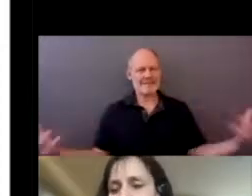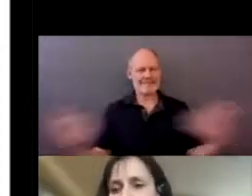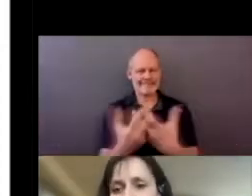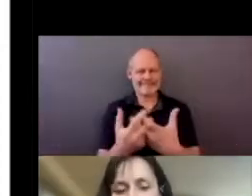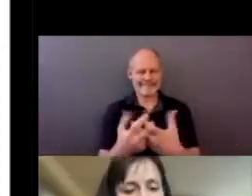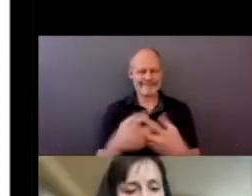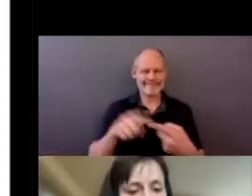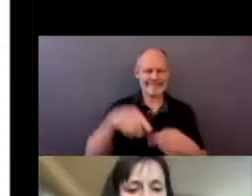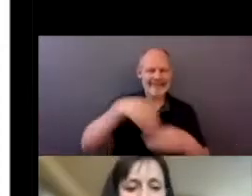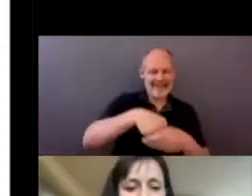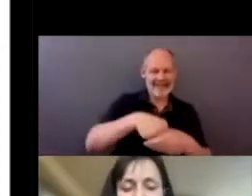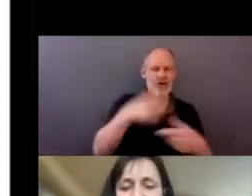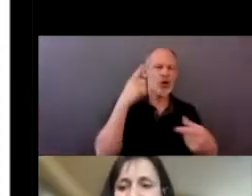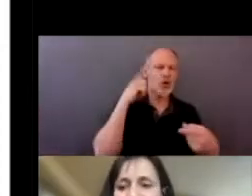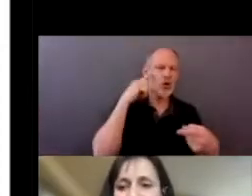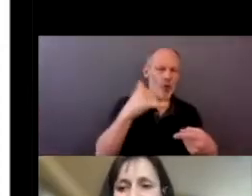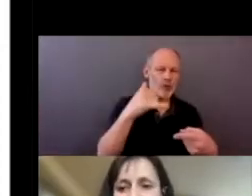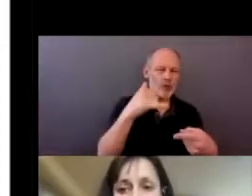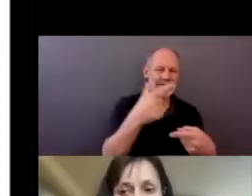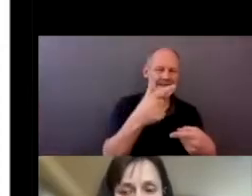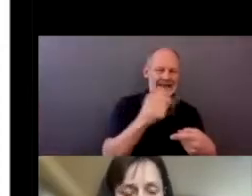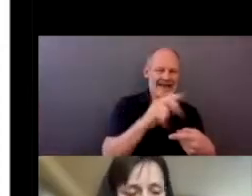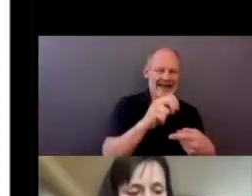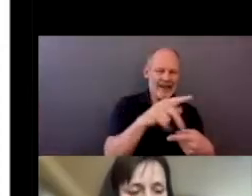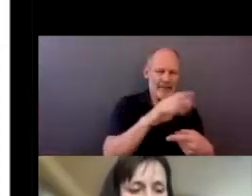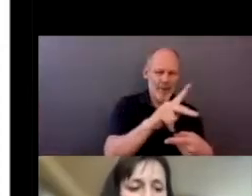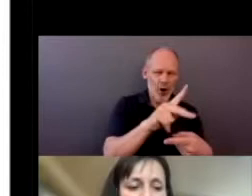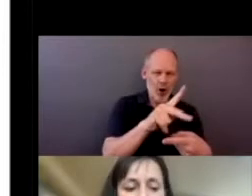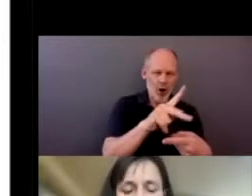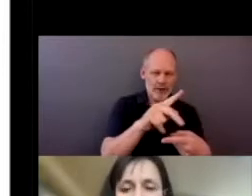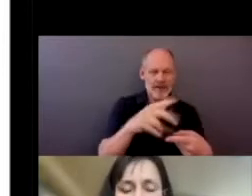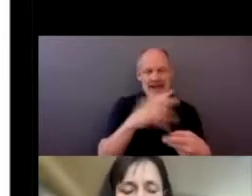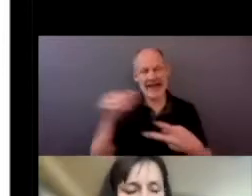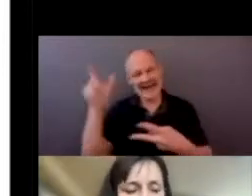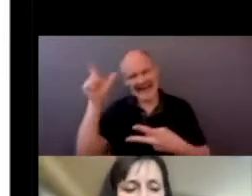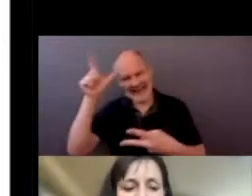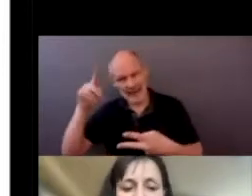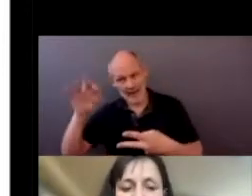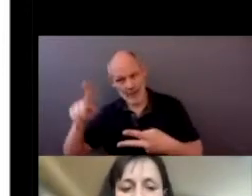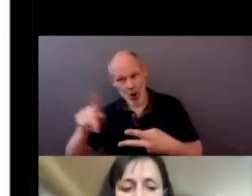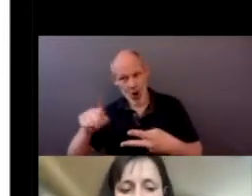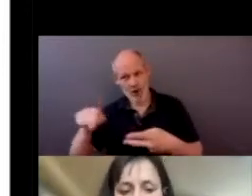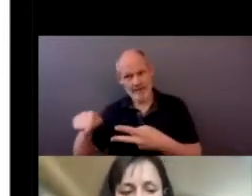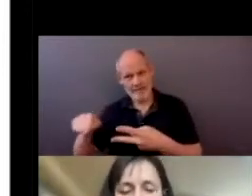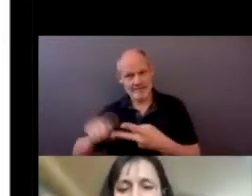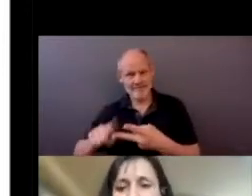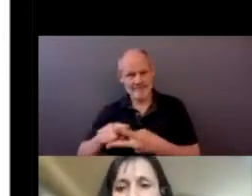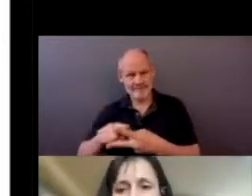Legion of Honor which is inside Lincoln Park. Before the pandemic, access programs were